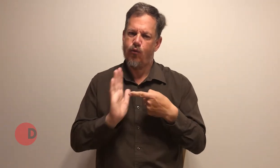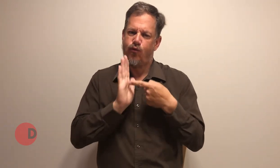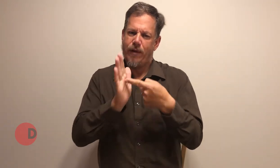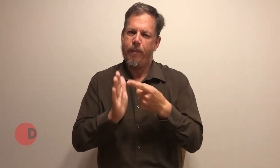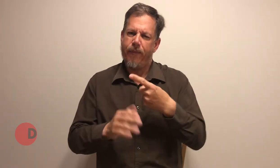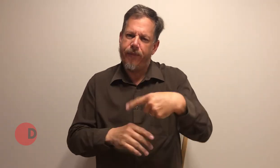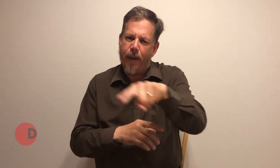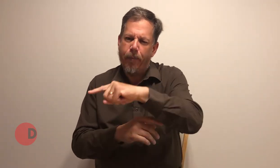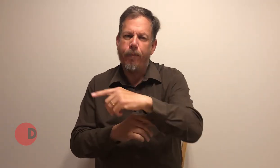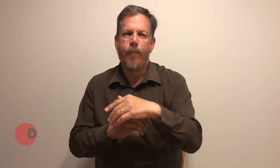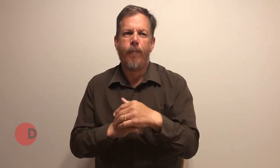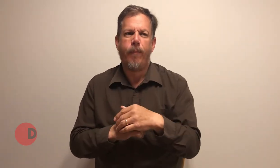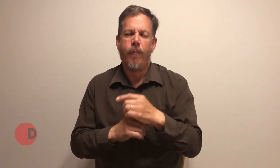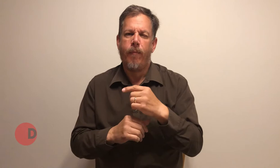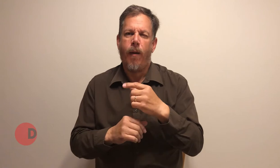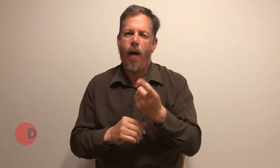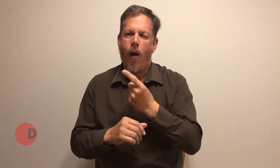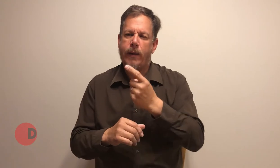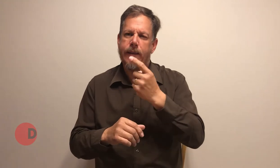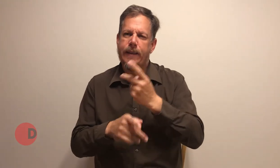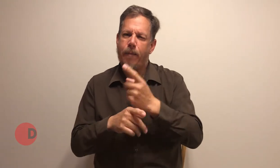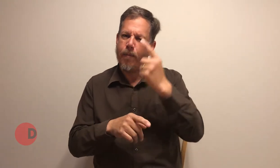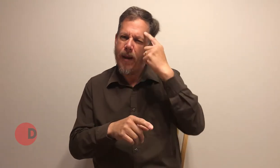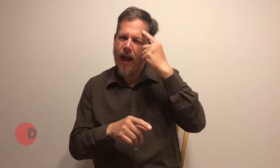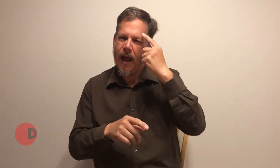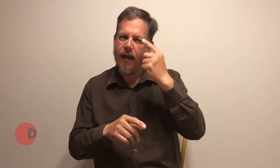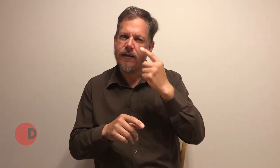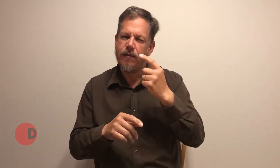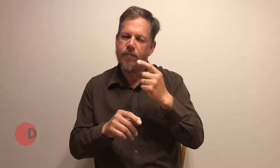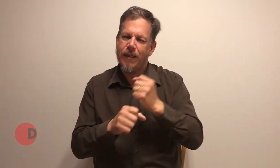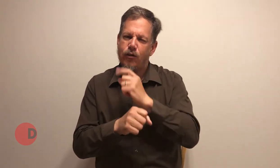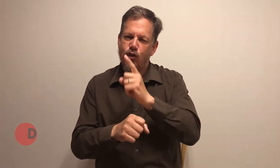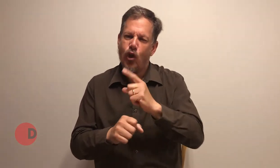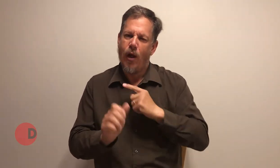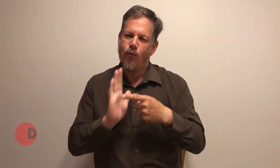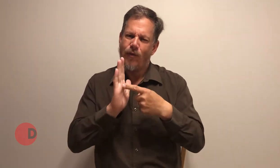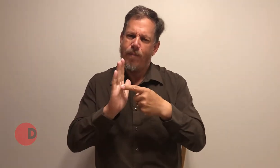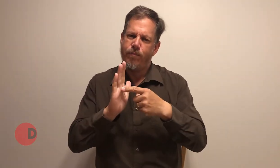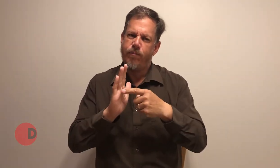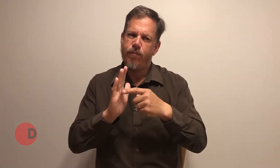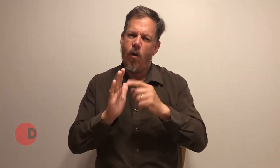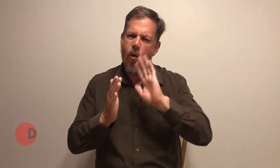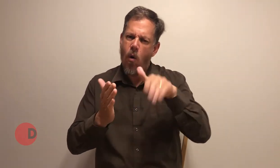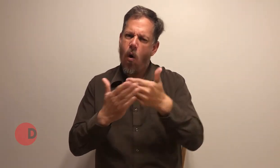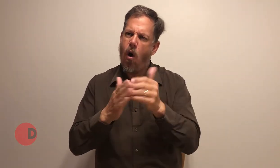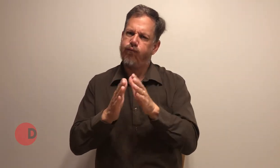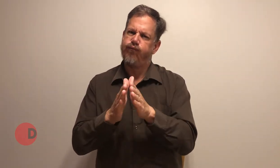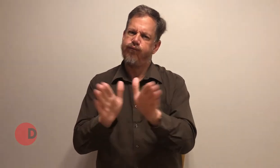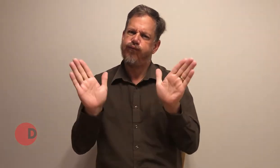me to represent them. I always keep in mind to make sure I represent the entire Deaf community,